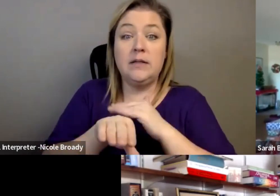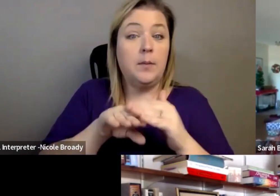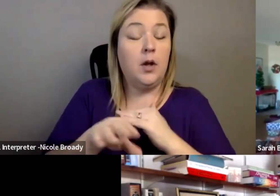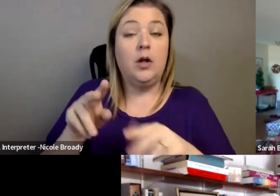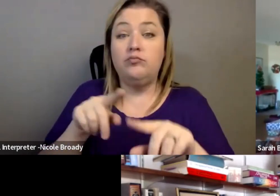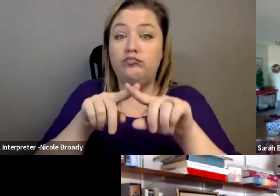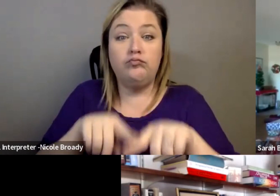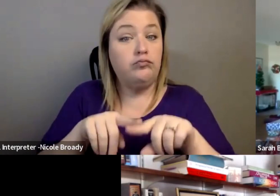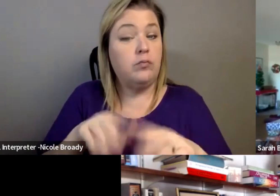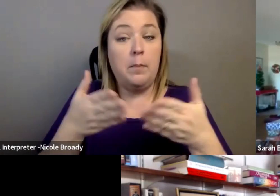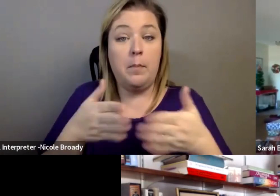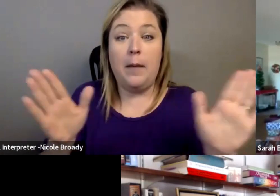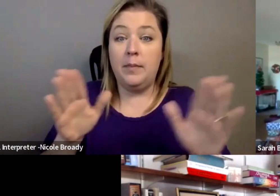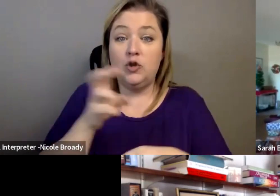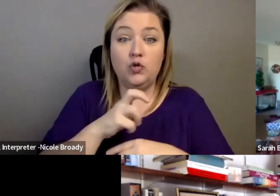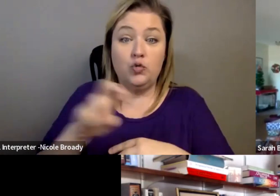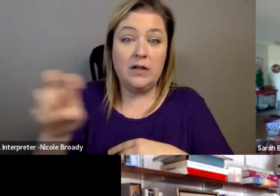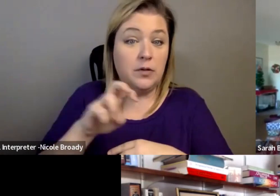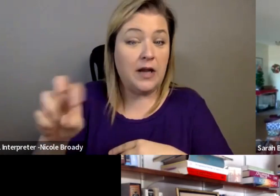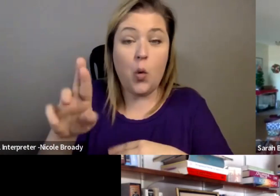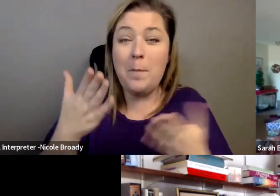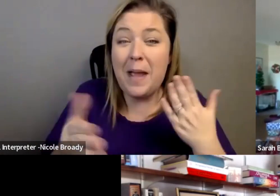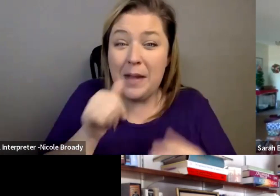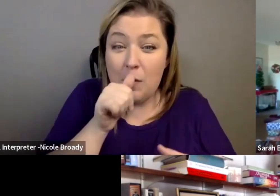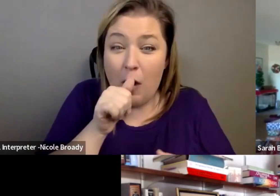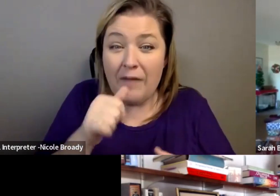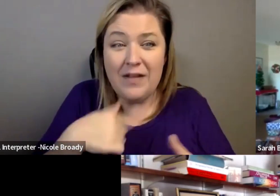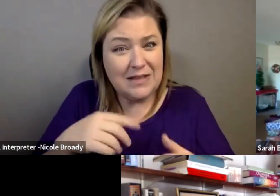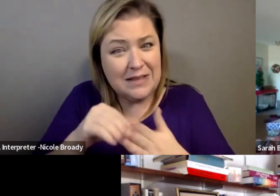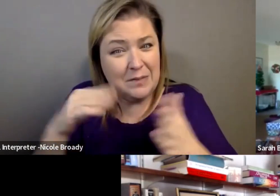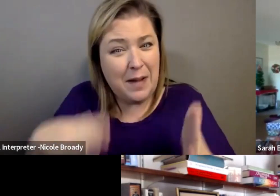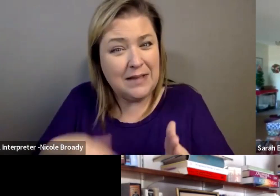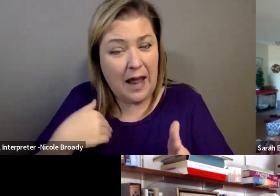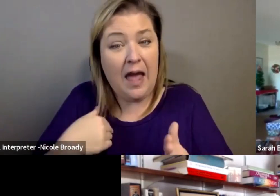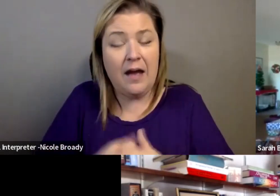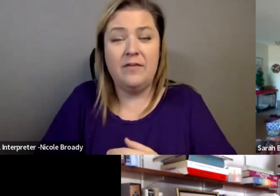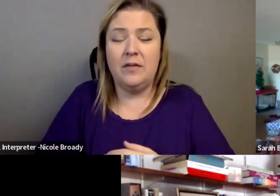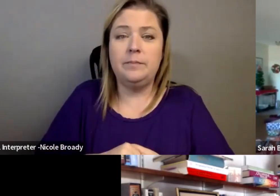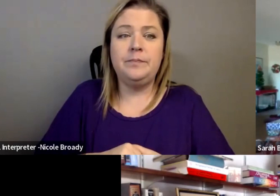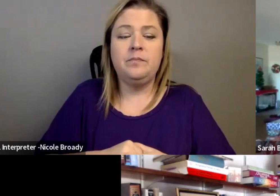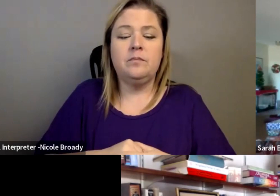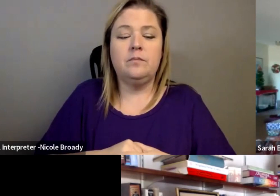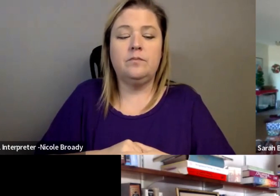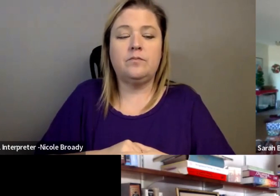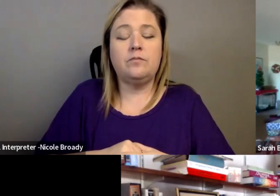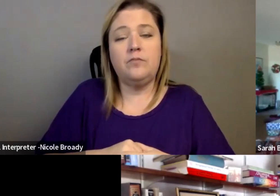public transportation or even private transportation, it's expensive. But, you know, we